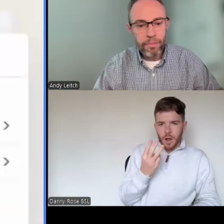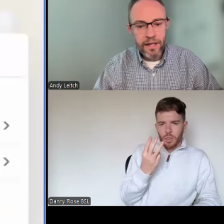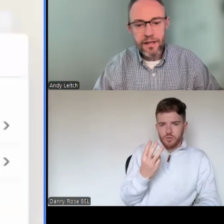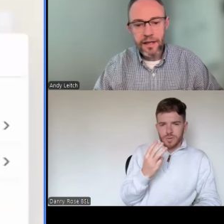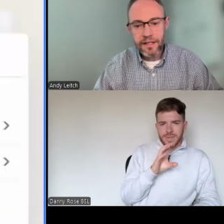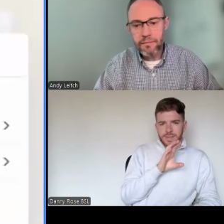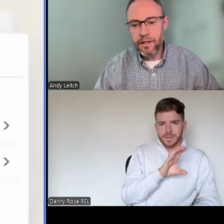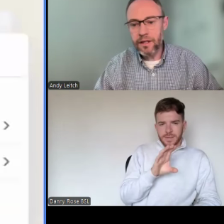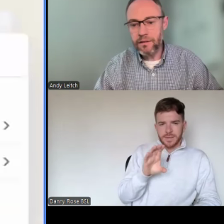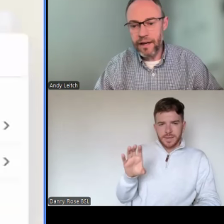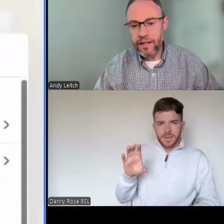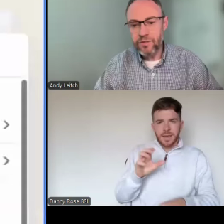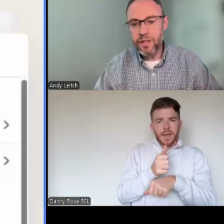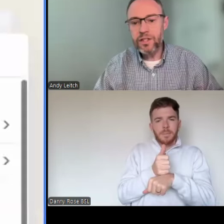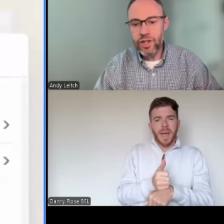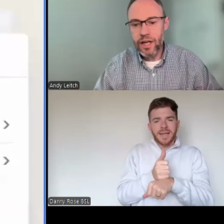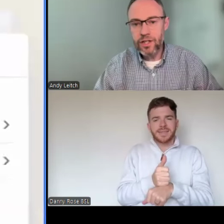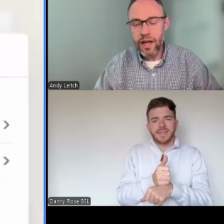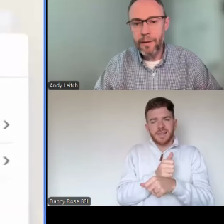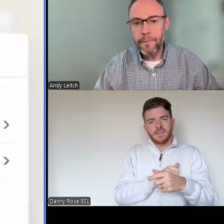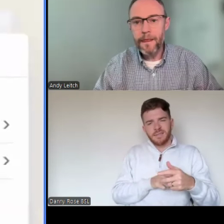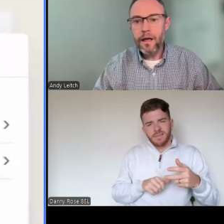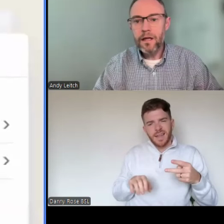basic, intermediate and advanced. We need to change that.